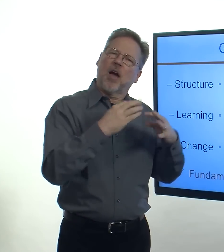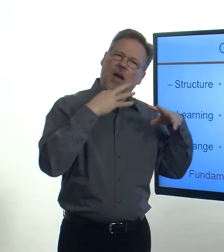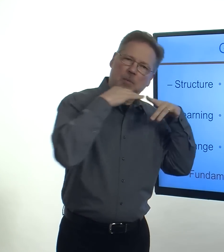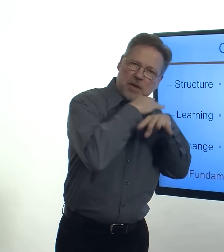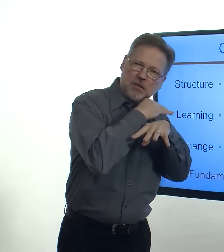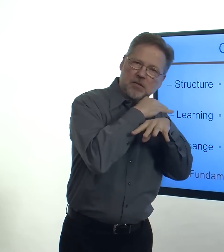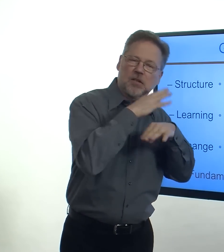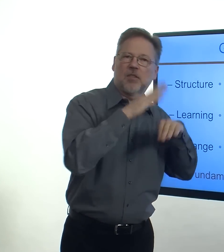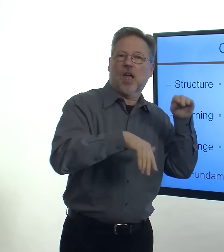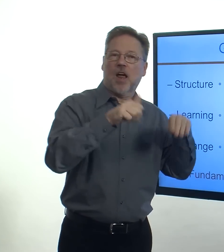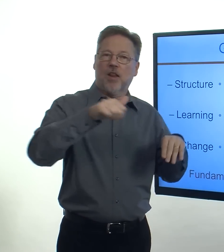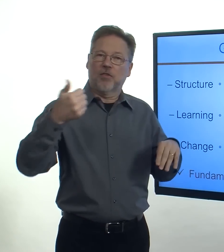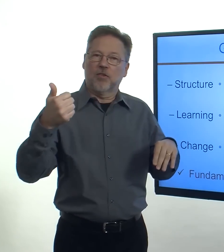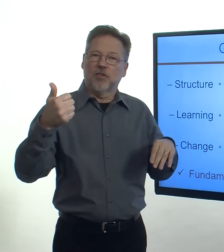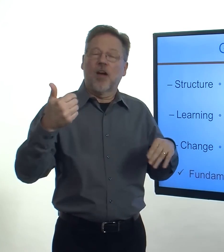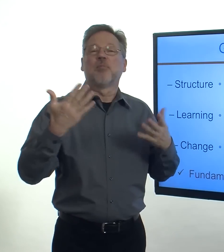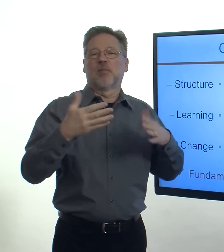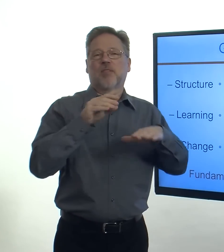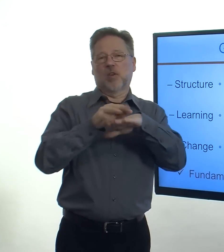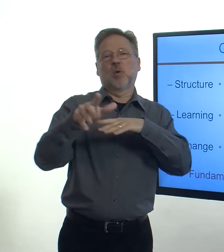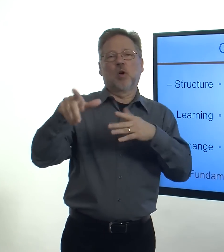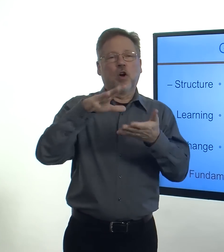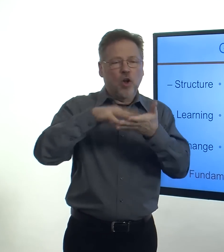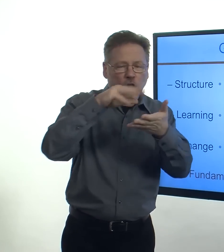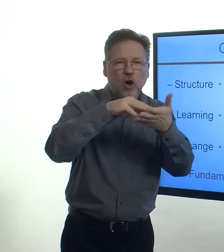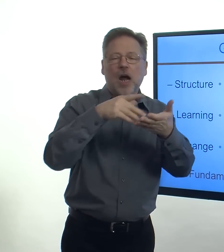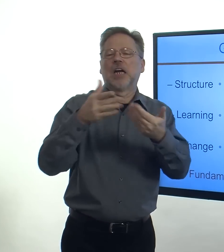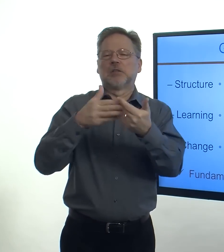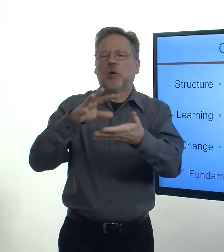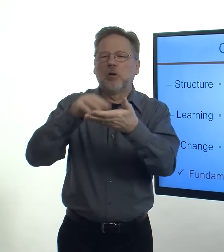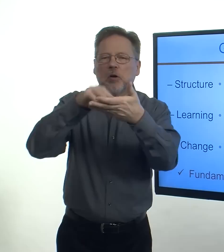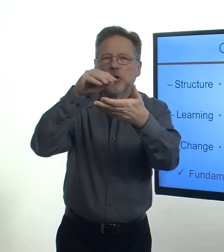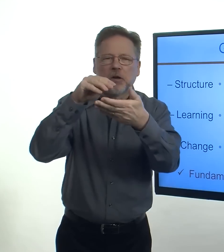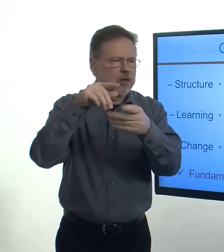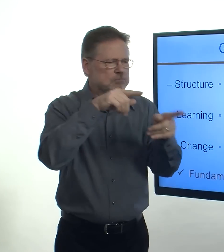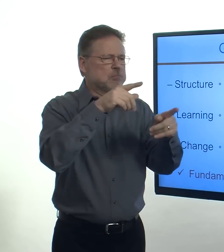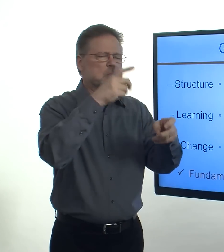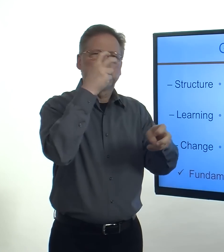Some are more complex than others, and this may influence learning in that less complex